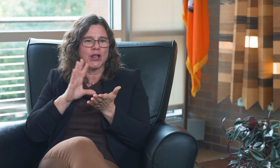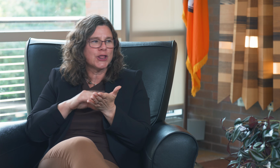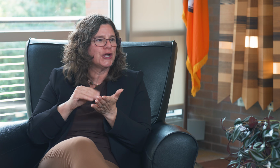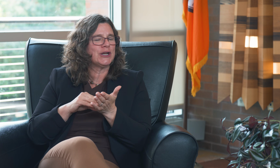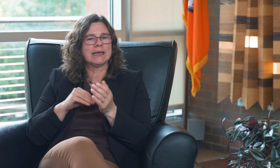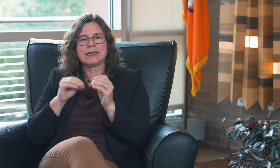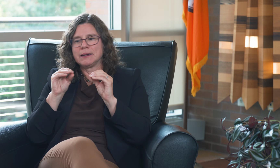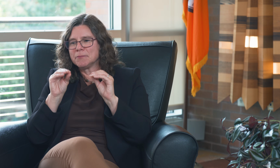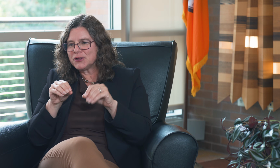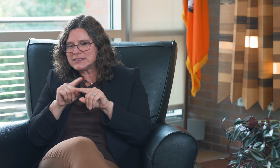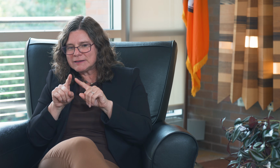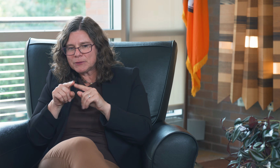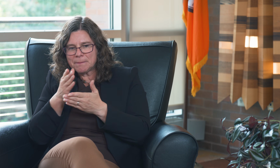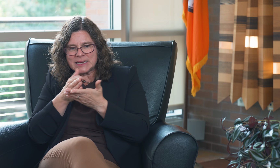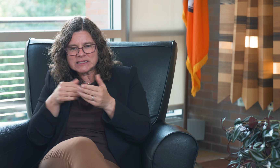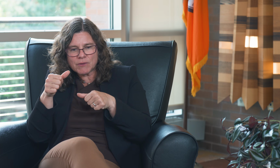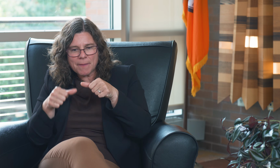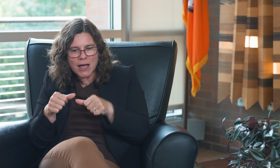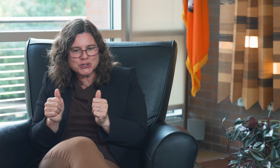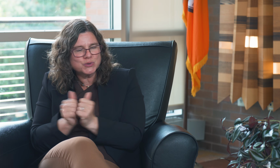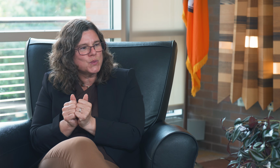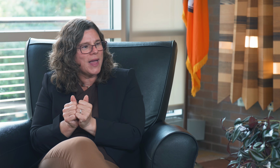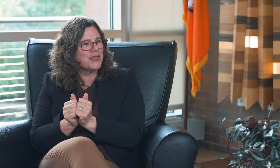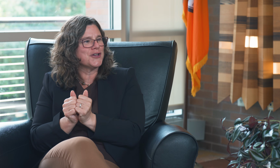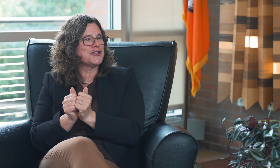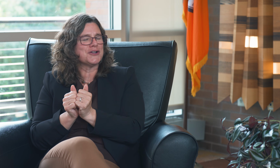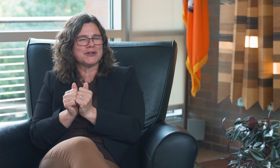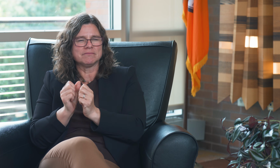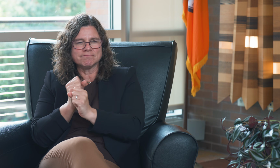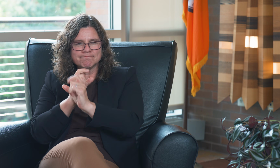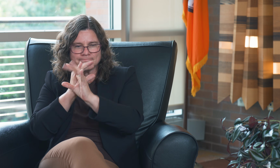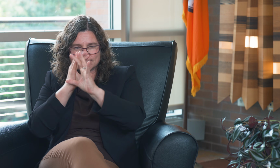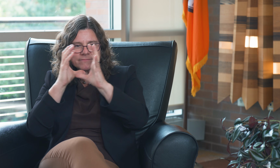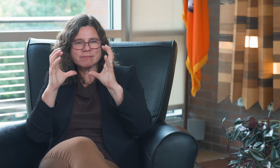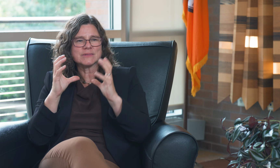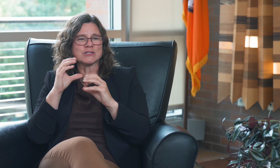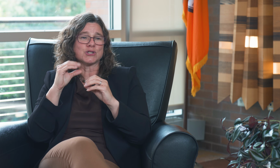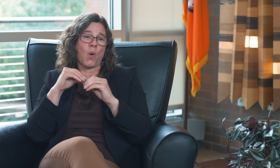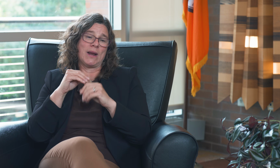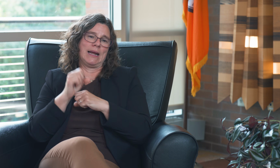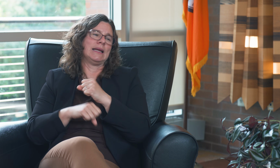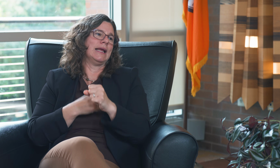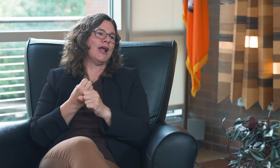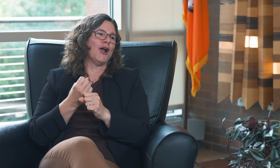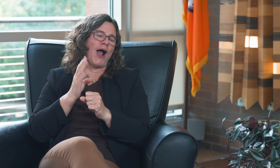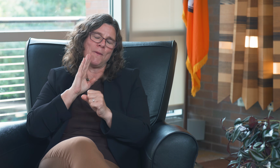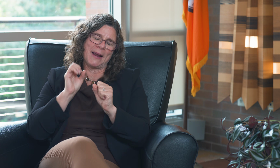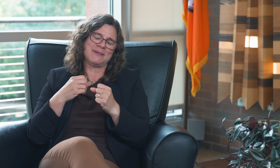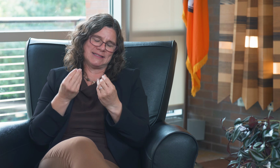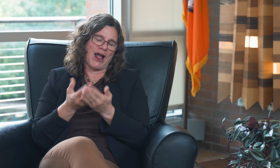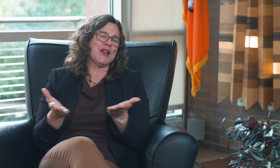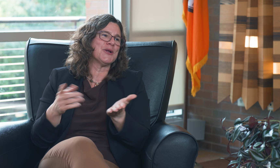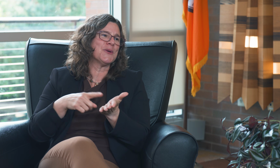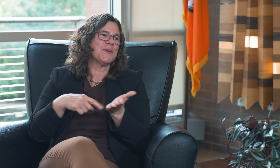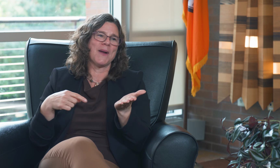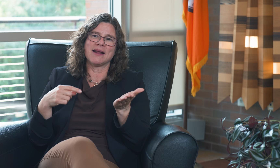I'm listening, learning, trying to put the different pieces of the puzzle together. And I think in a year I'll be able to tell you